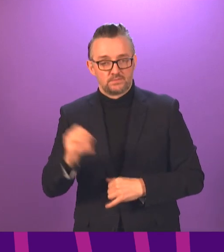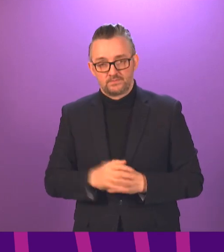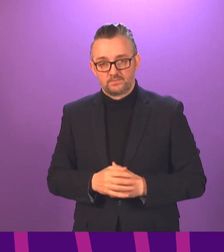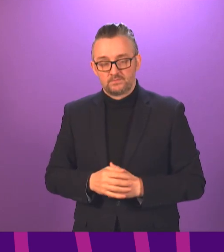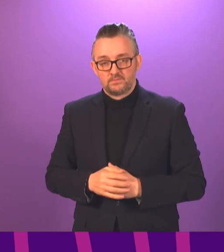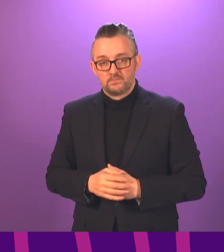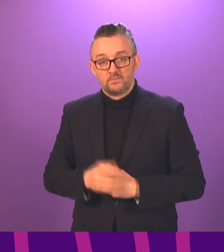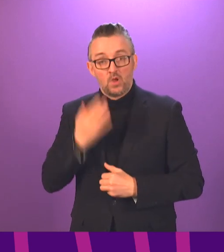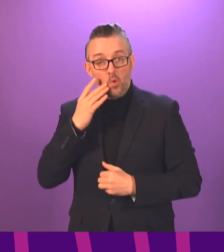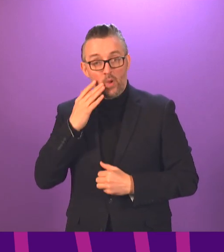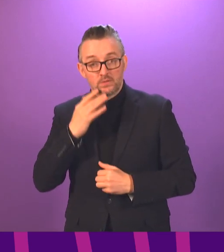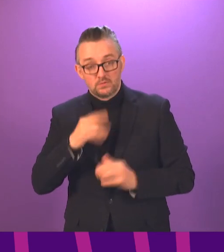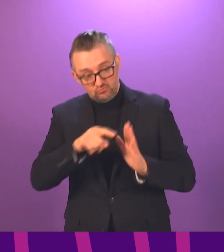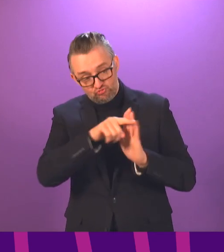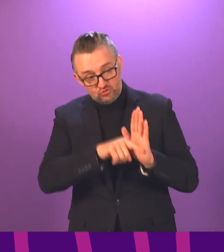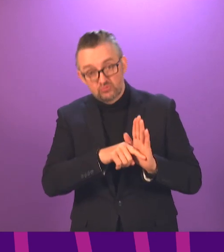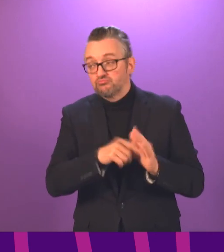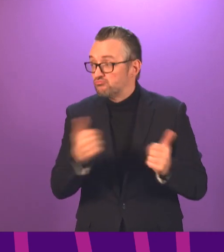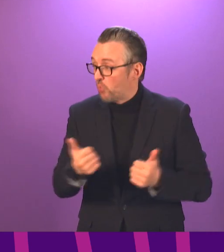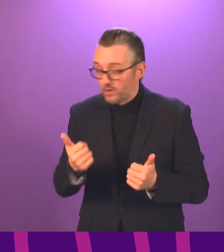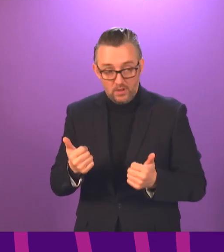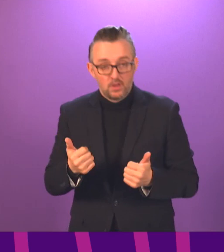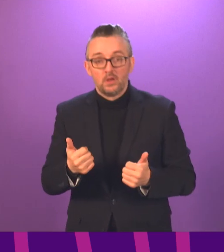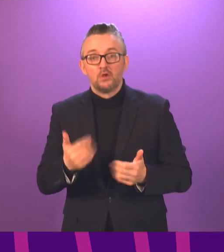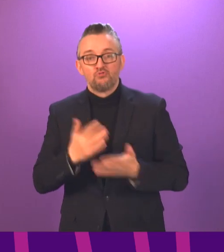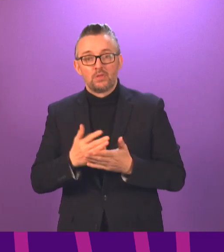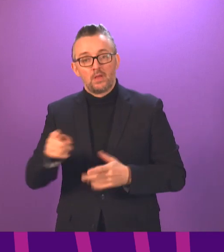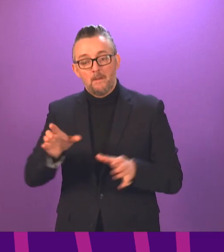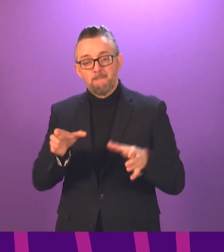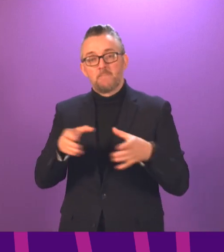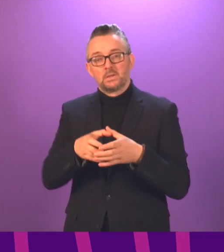Once the restrictions permit it, it will be a judgment call for parties as to whether they